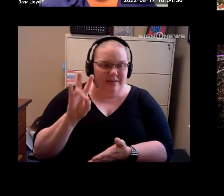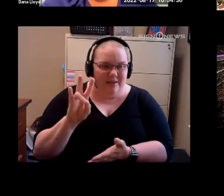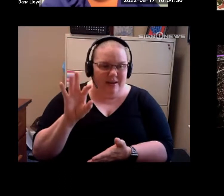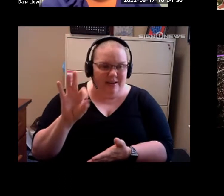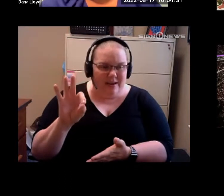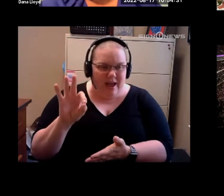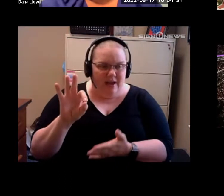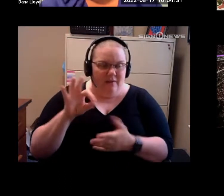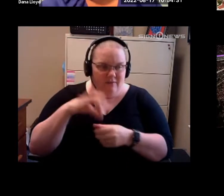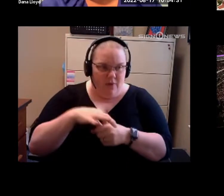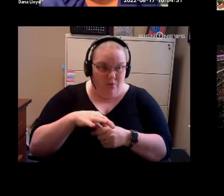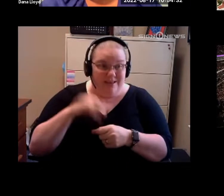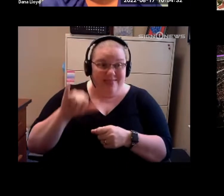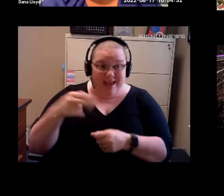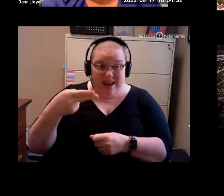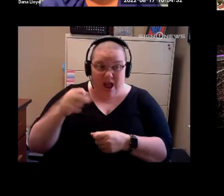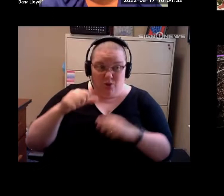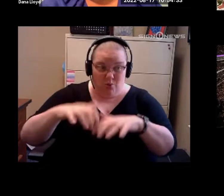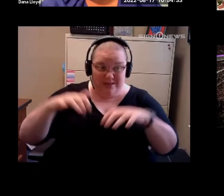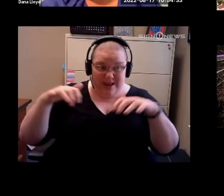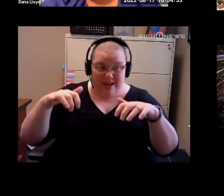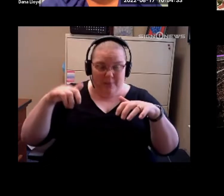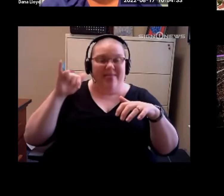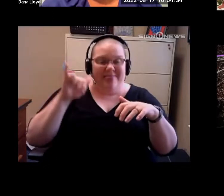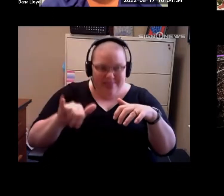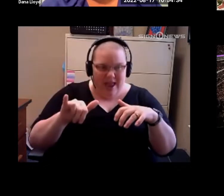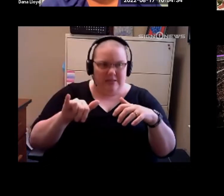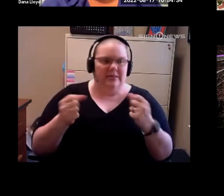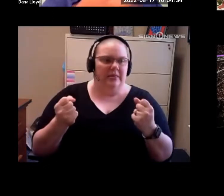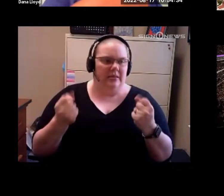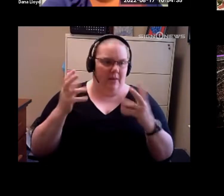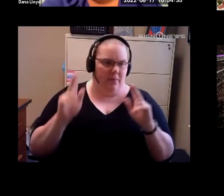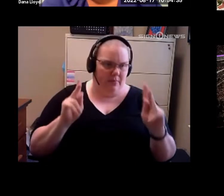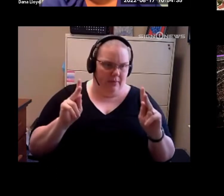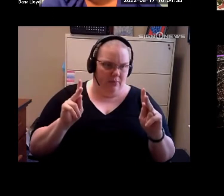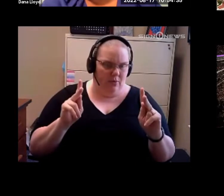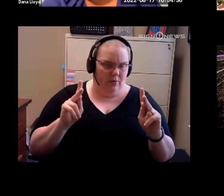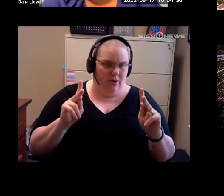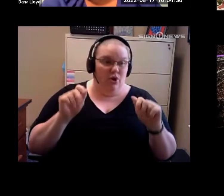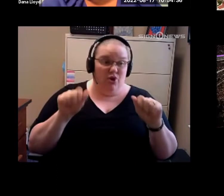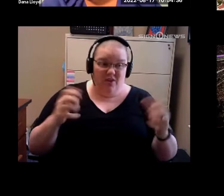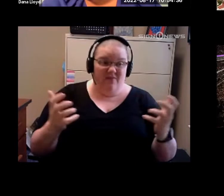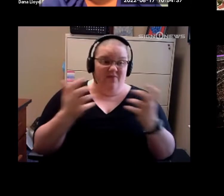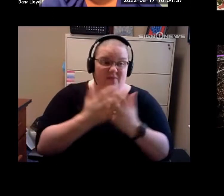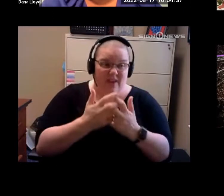School stadium right so so all those people could fit in a Georgia stadium and there'd